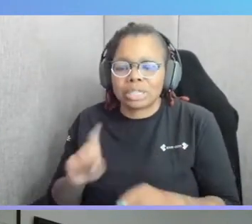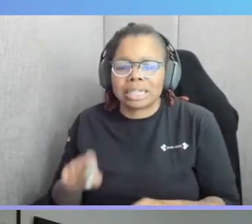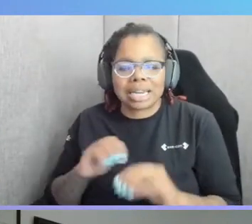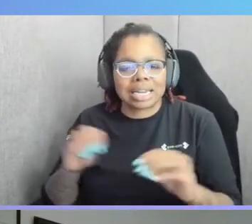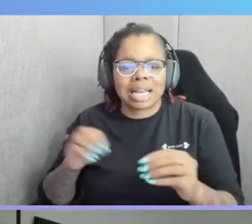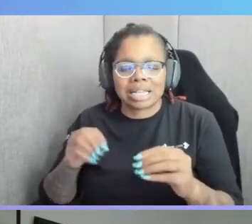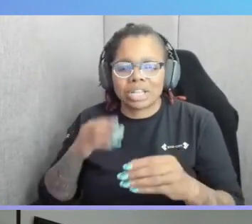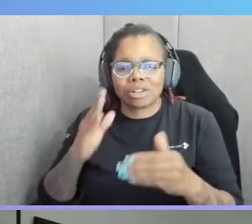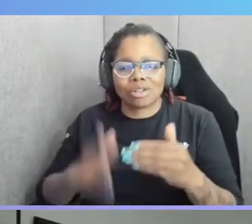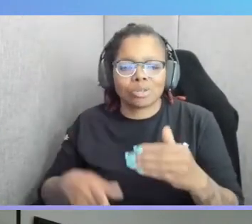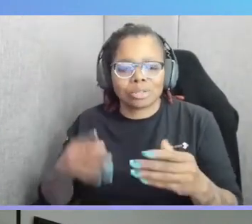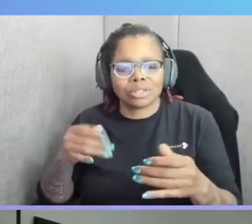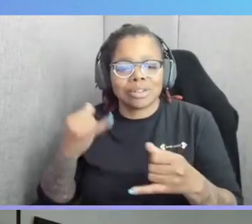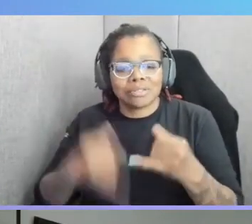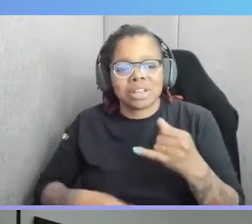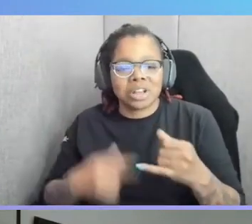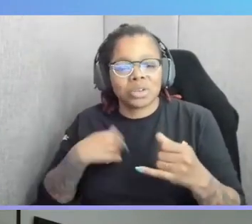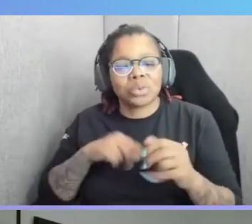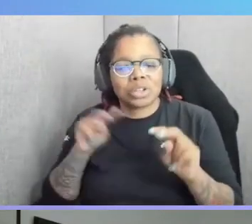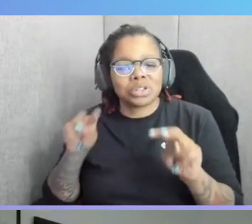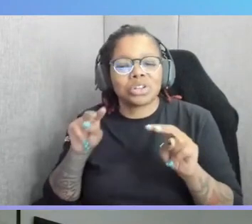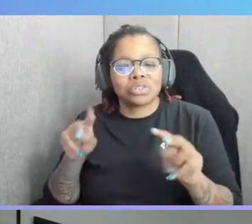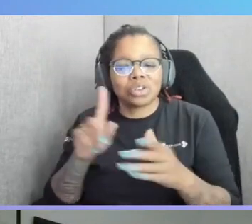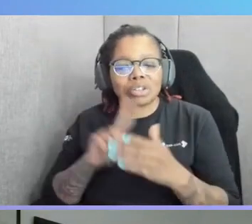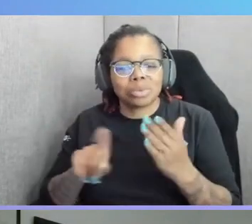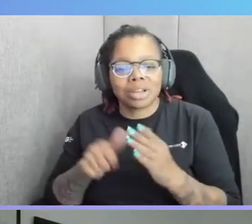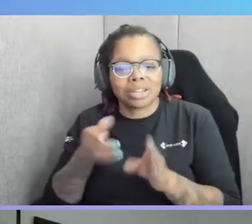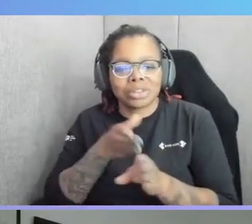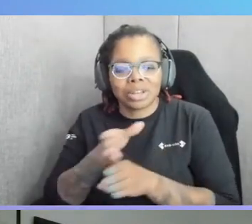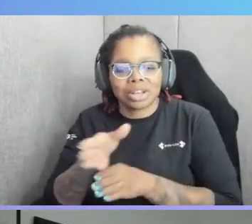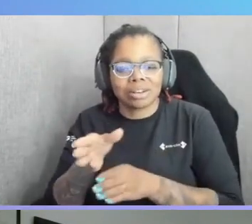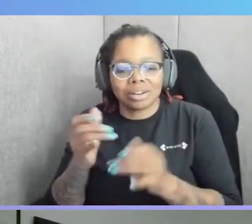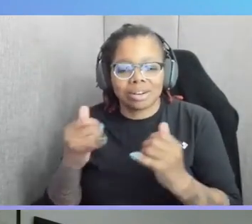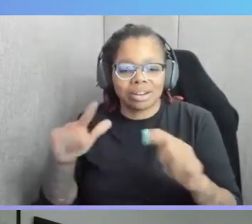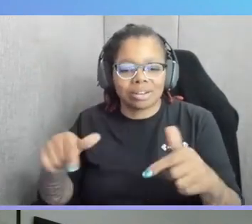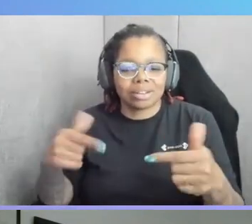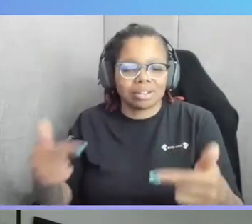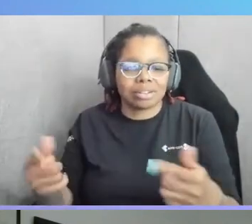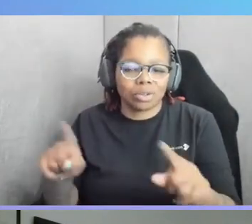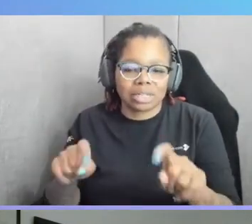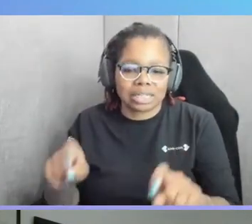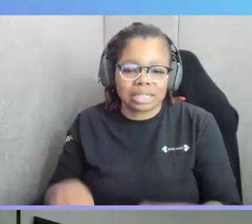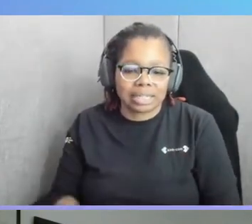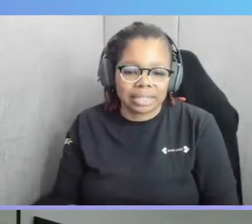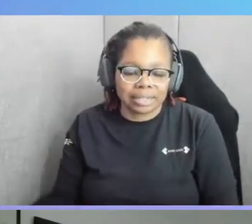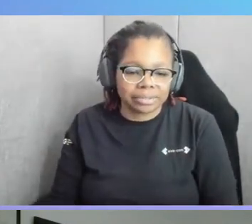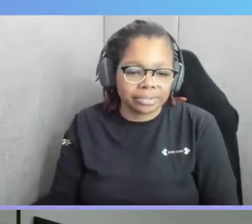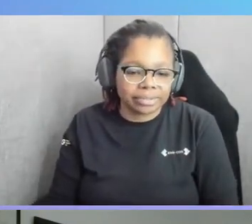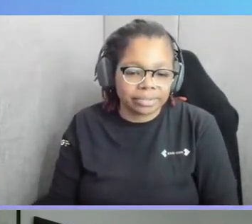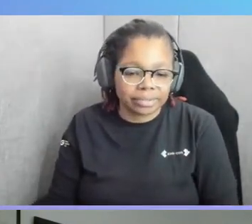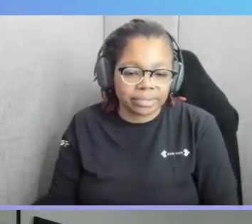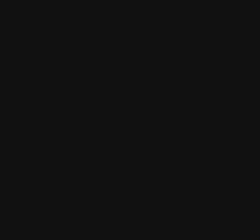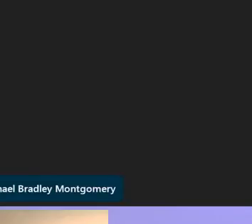these conclusions are final, we look forward to exploring other areas. And with that, I will turn it over to questions.